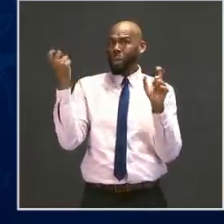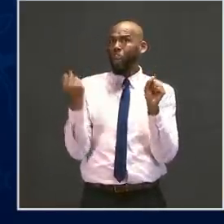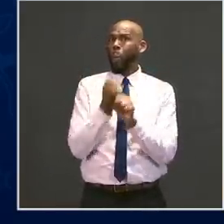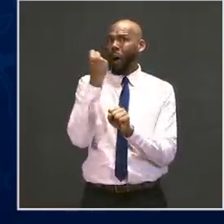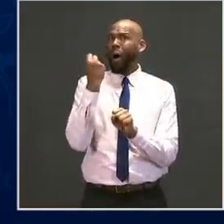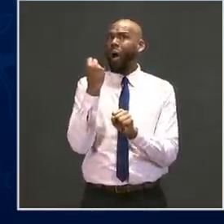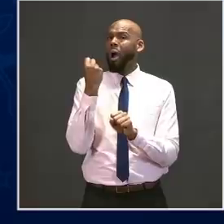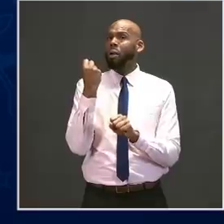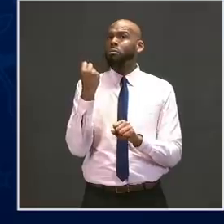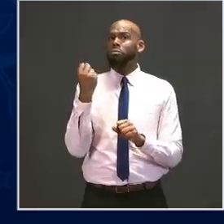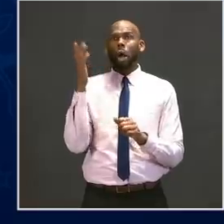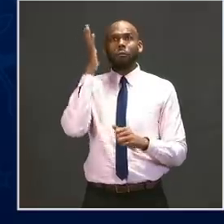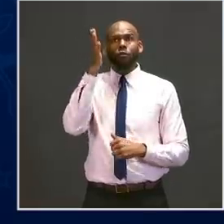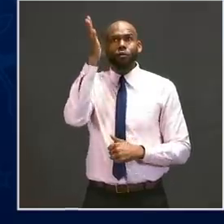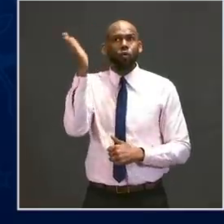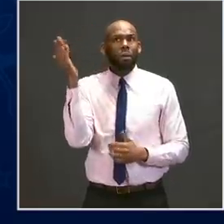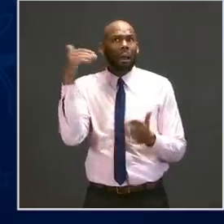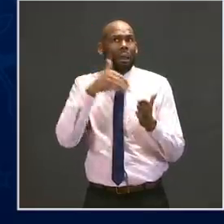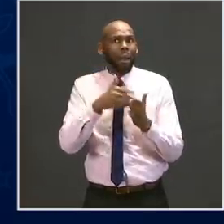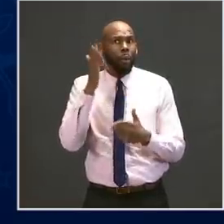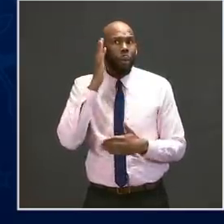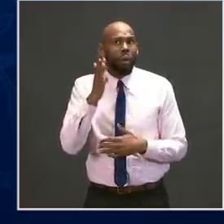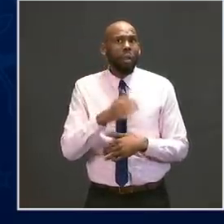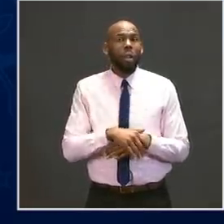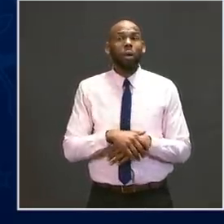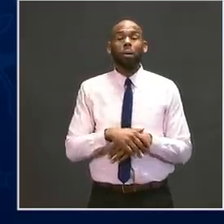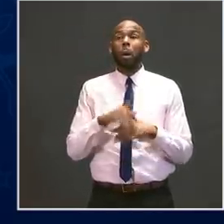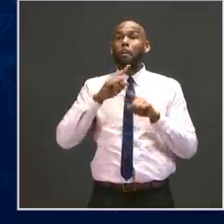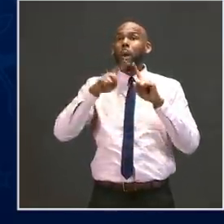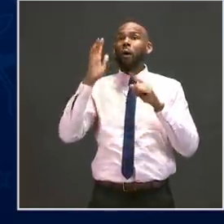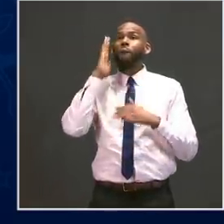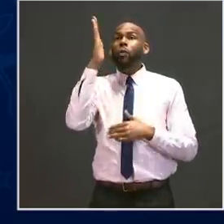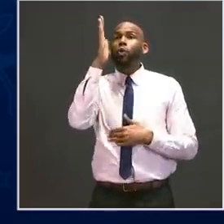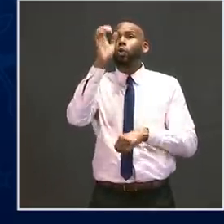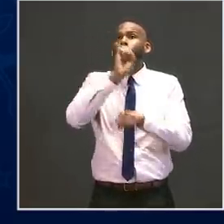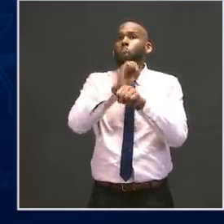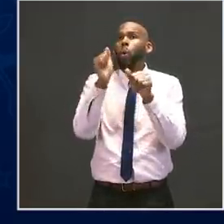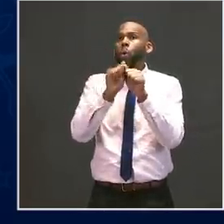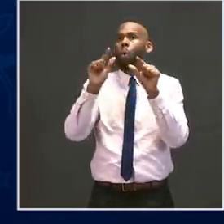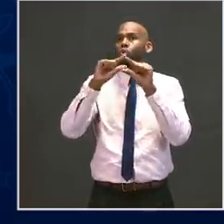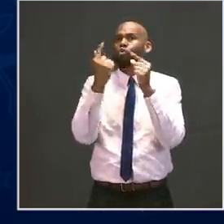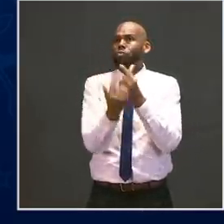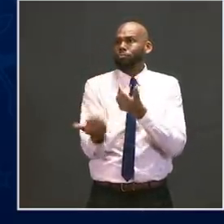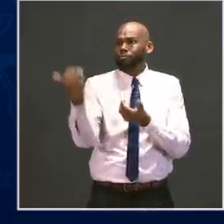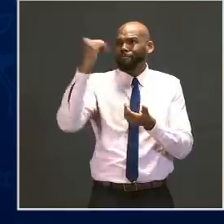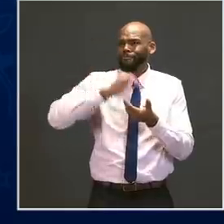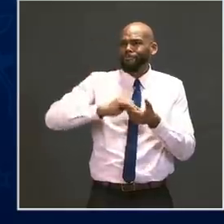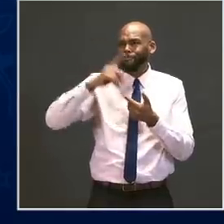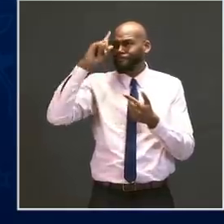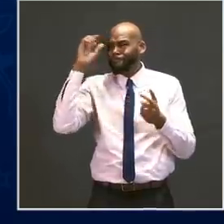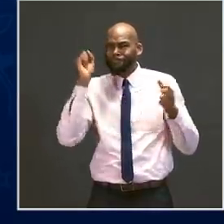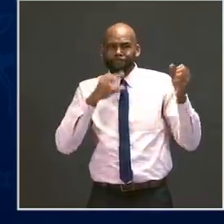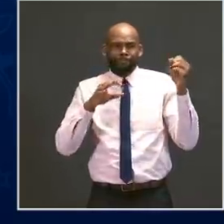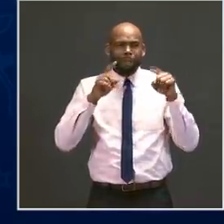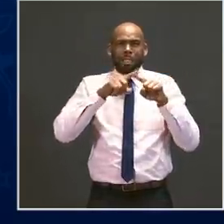Part of our engagement is working with groups to determine what the steps are that can be taken. But I don't have anything to preview for you